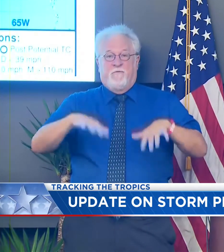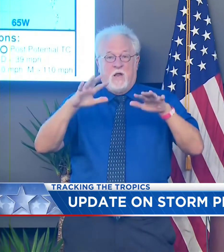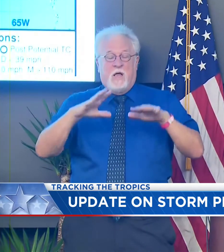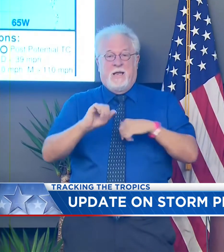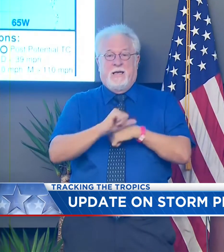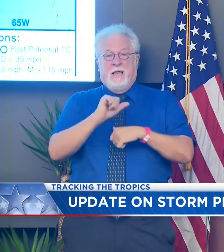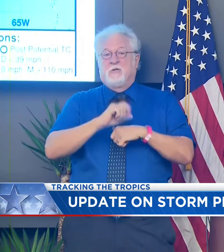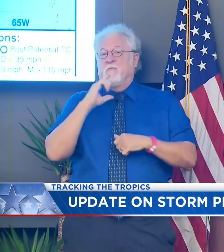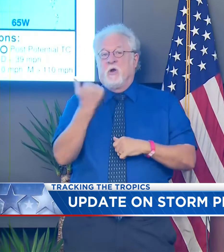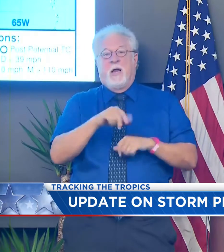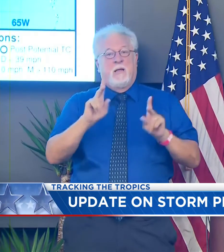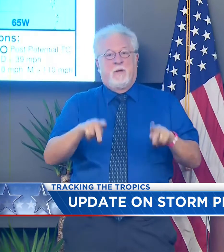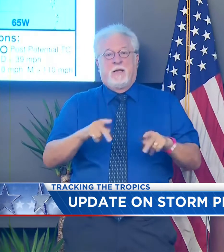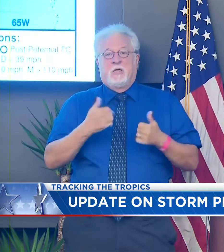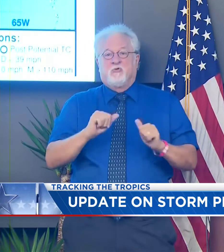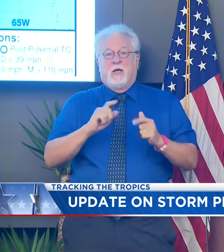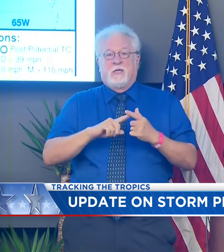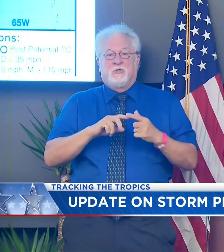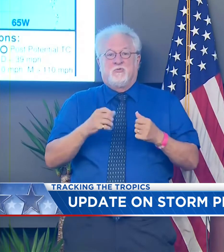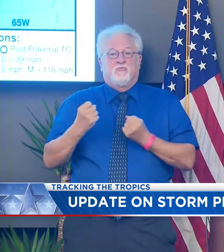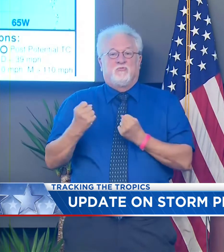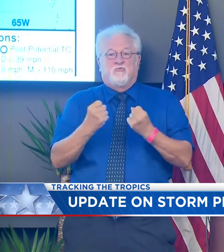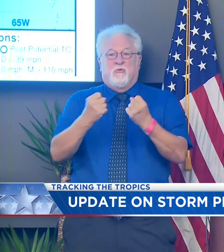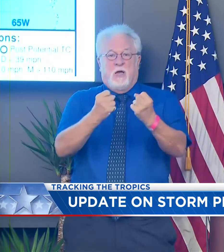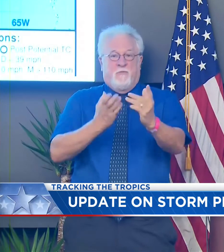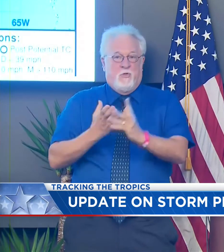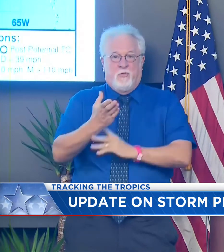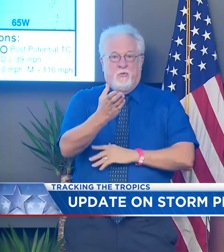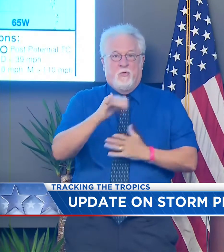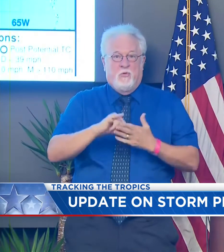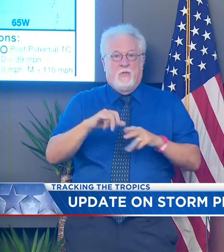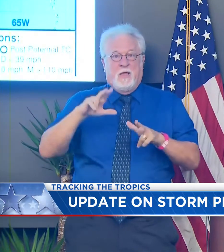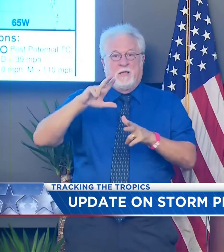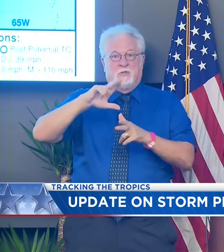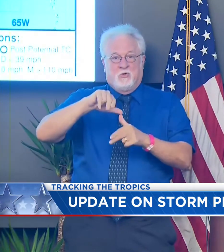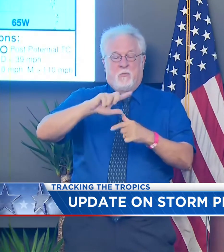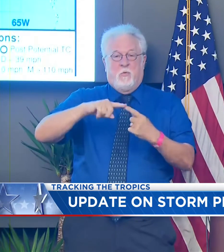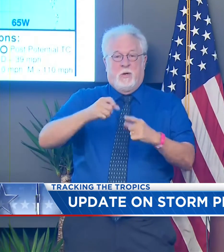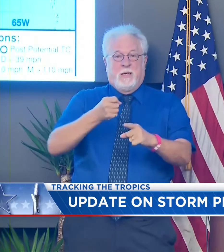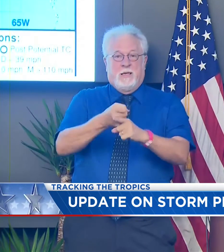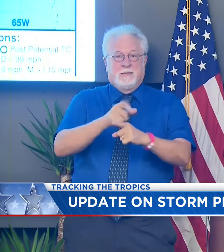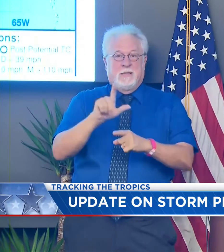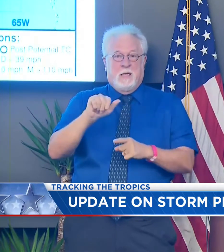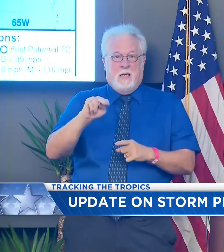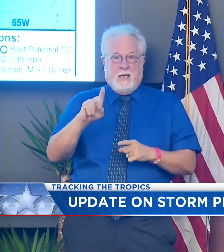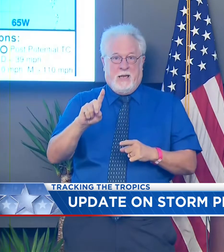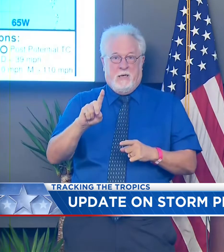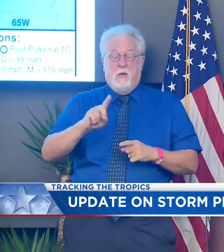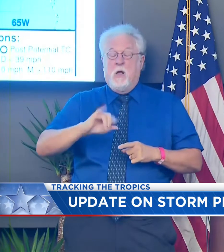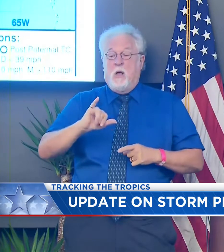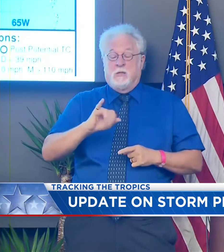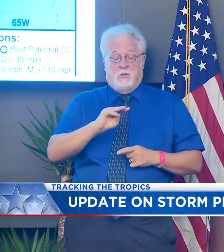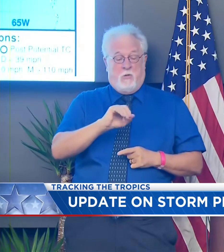GOOD RISK FOR SIGNIFICANT AMOUNTS OF RAIN FALL, WHICH CAN CREATE FLASH FLOODING AND DANGEROUS CONDITIONS FOR ANYONE